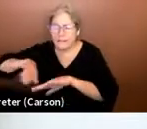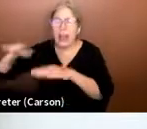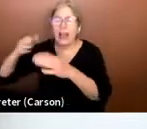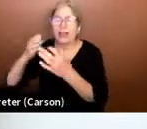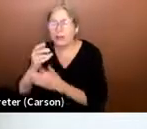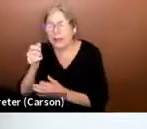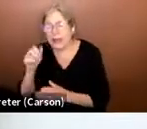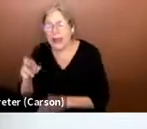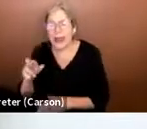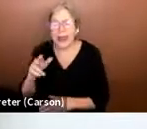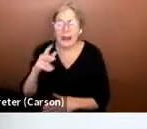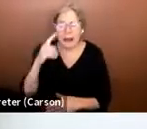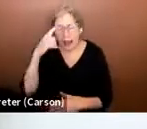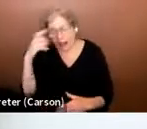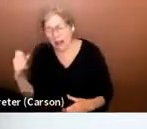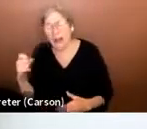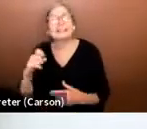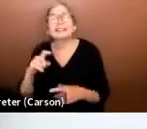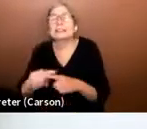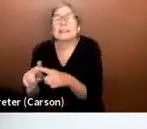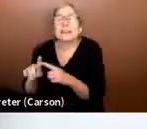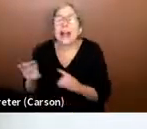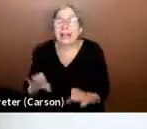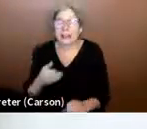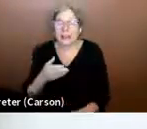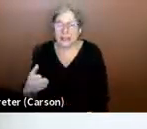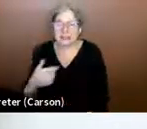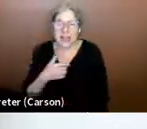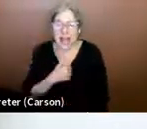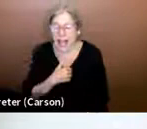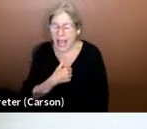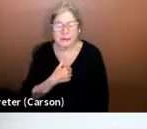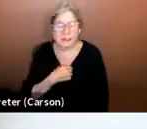. All this action stuff is happening. I am over the moon because I'm